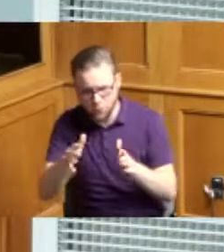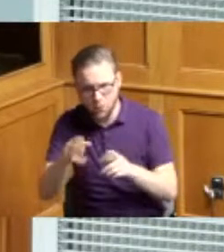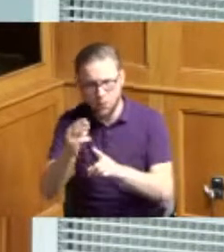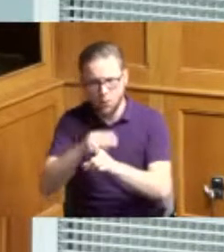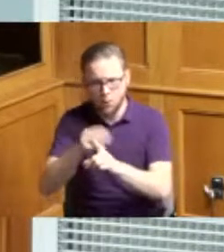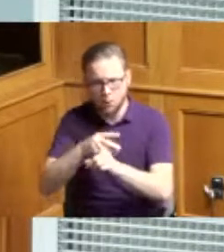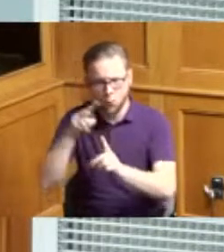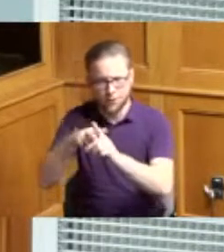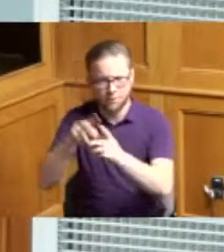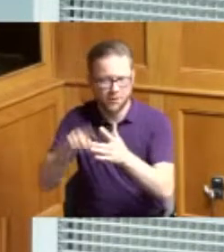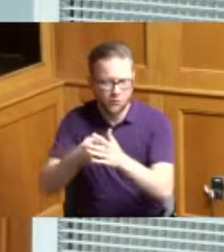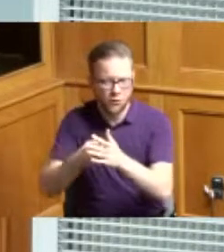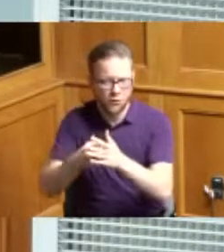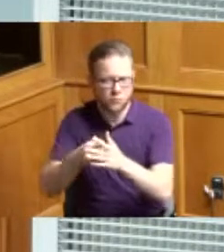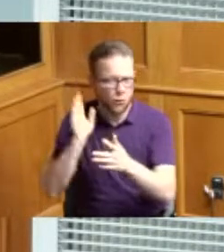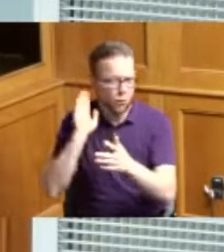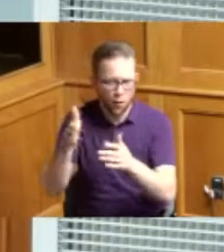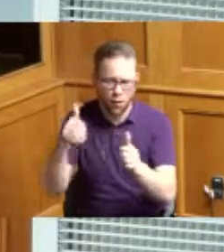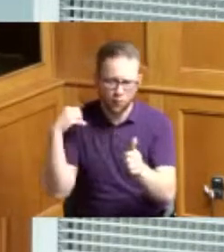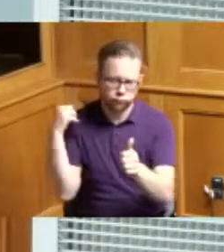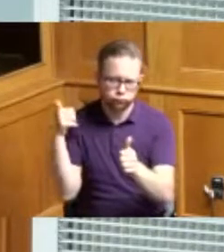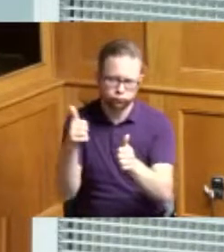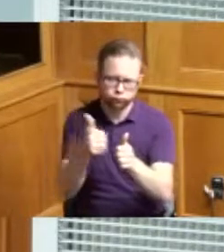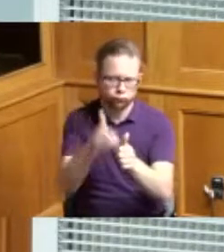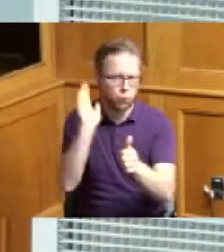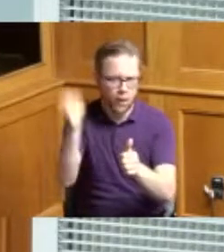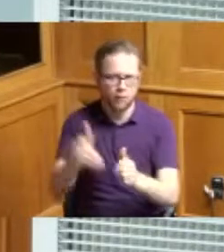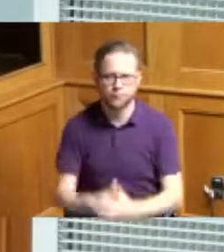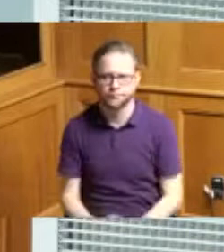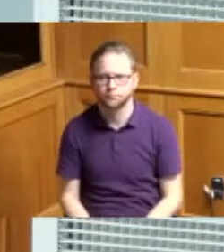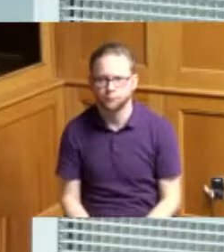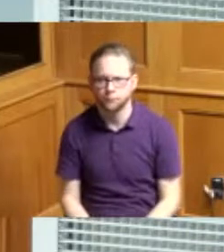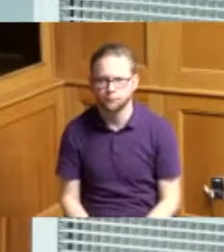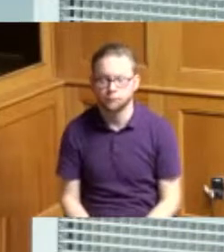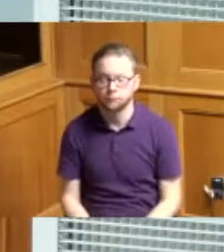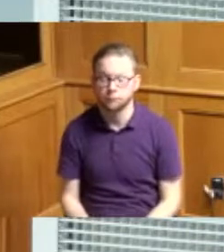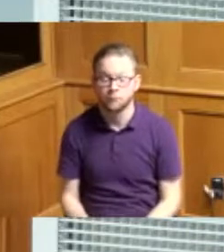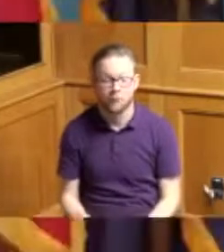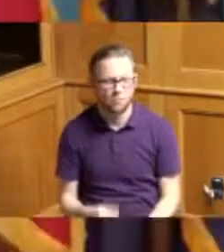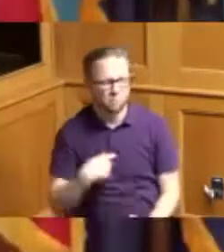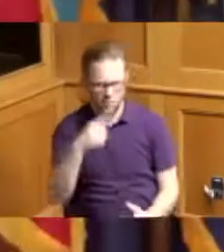those as equally as we can as they come in yeah I think that's the one that needs some advertising